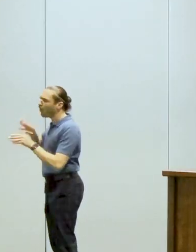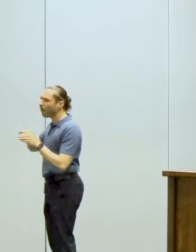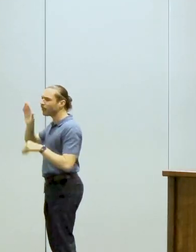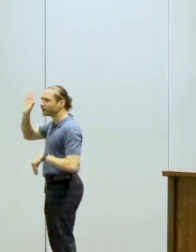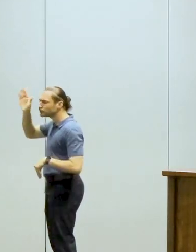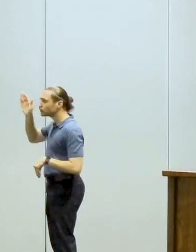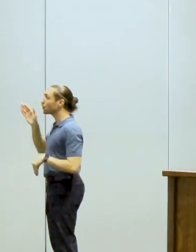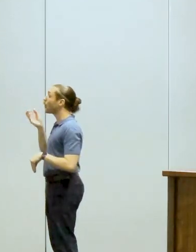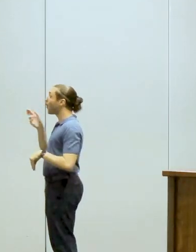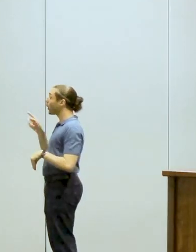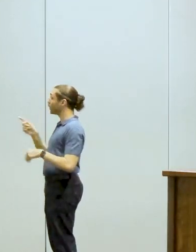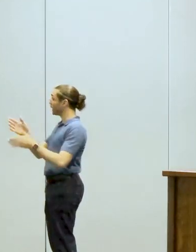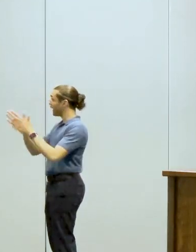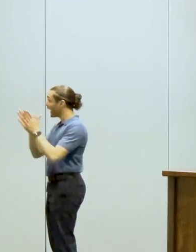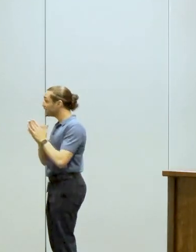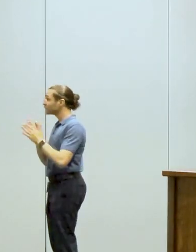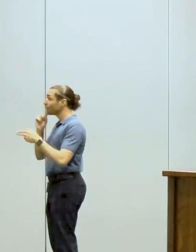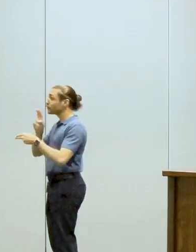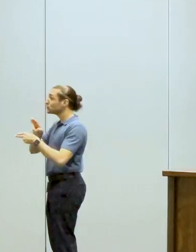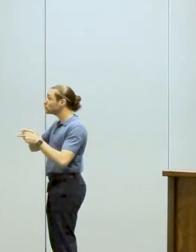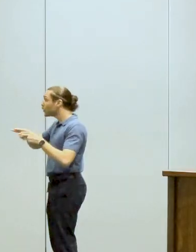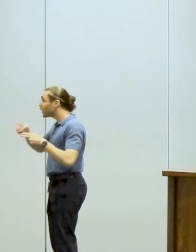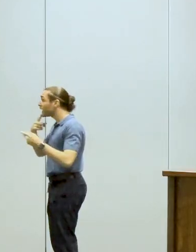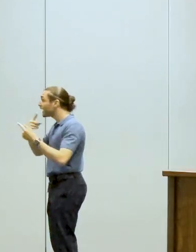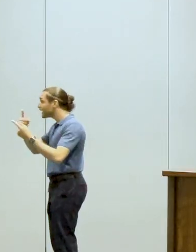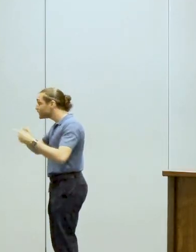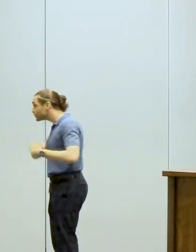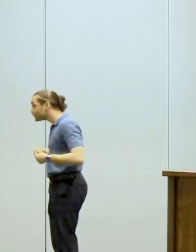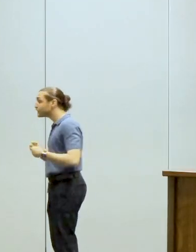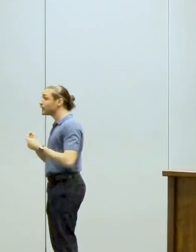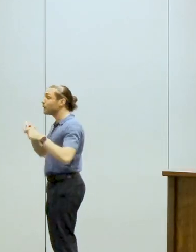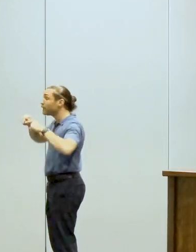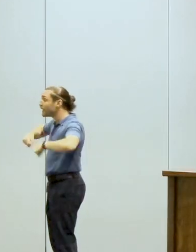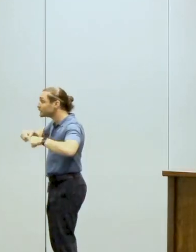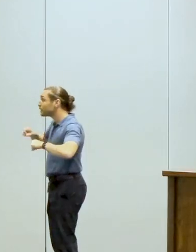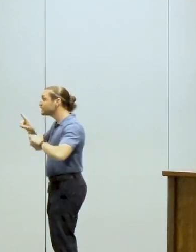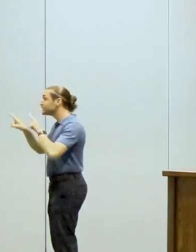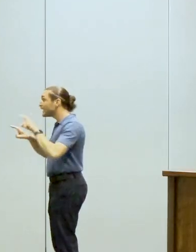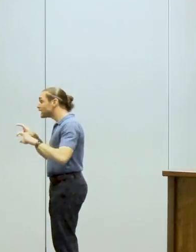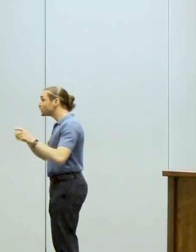could request short answers, multiple choice, true, false, whatever it is, so you could actually simulate that